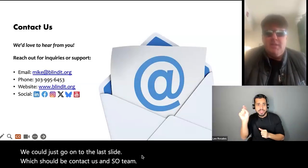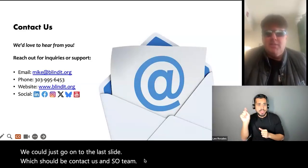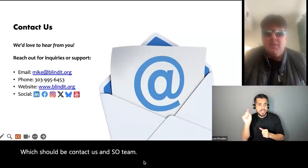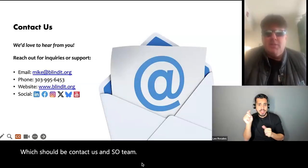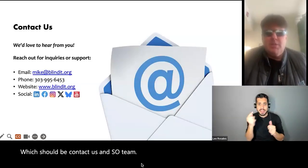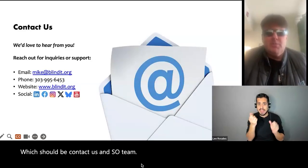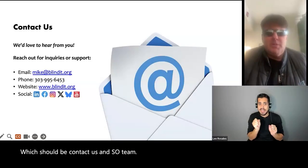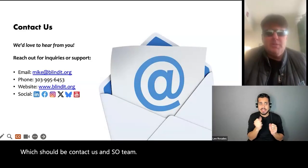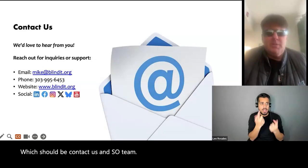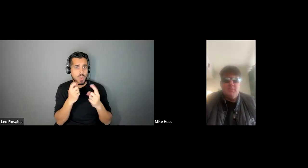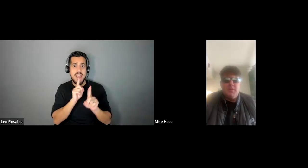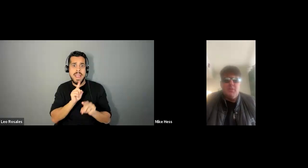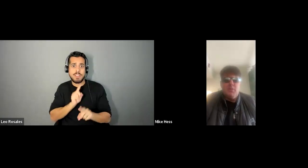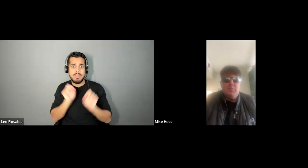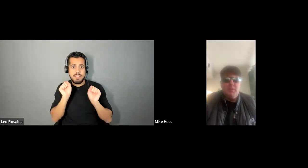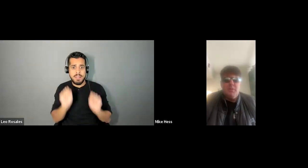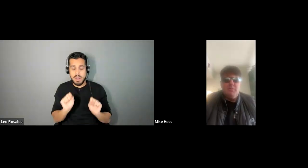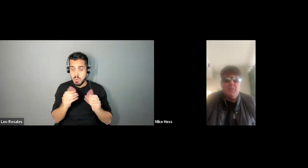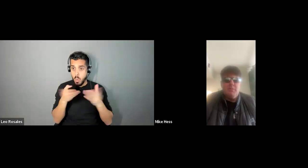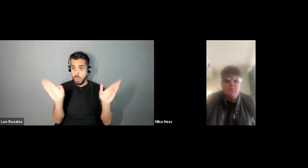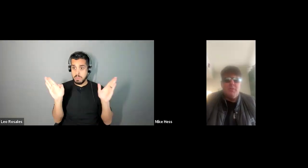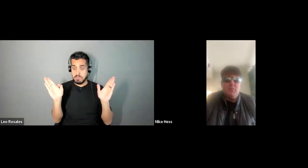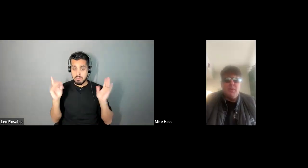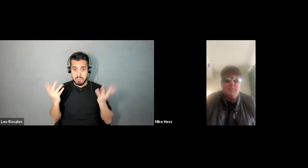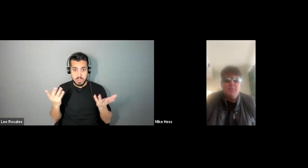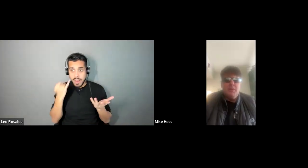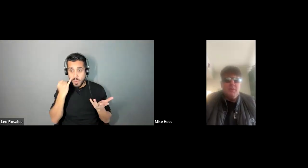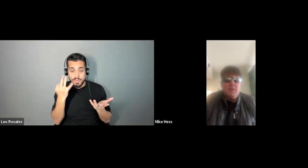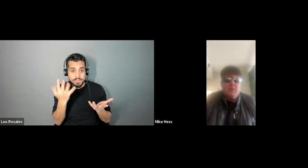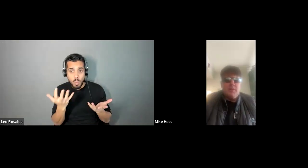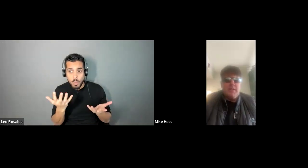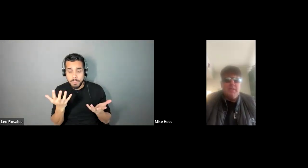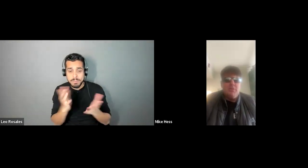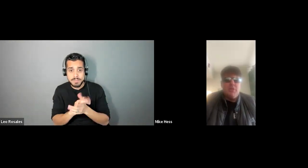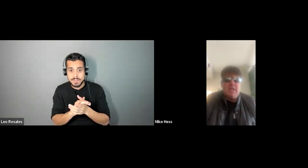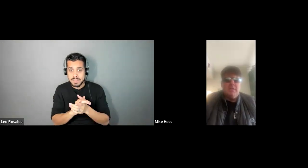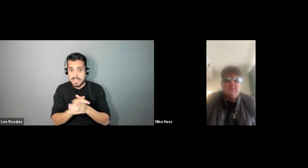answer any questions with. So if we can open-- if-- or if they wanna, uh... write it in the chat.